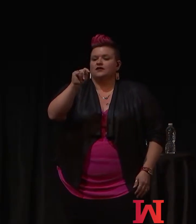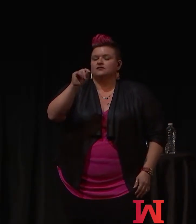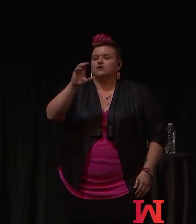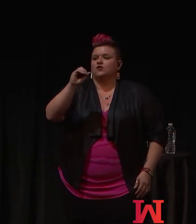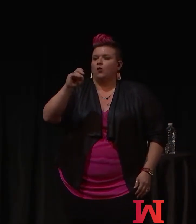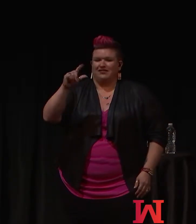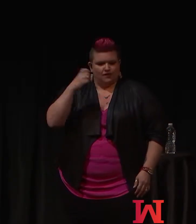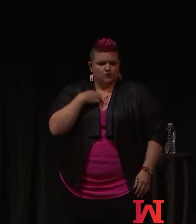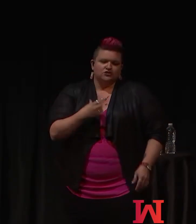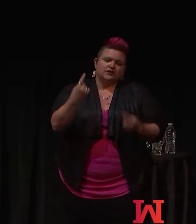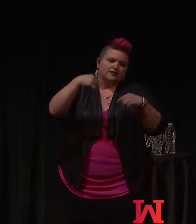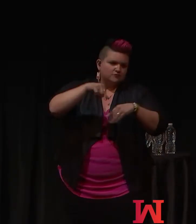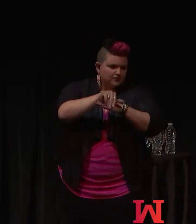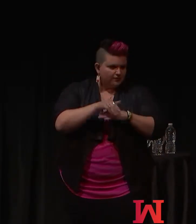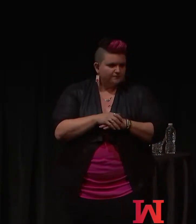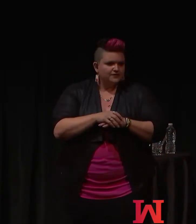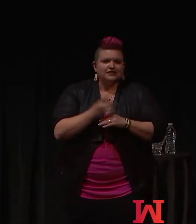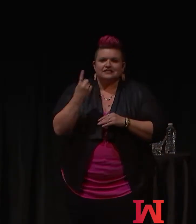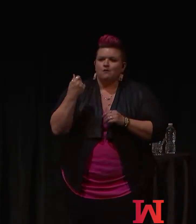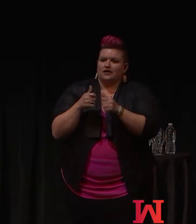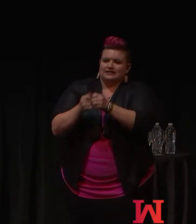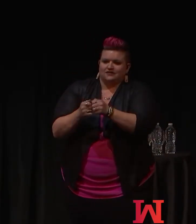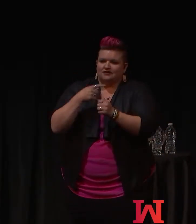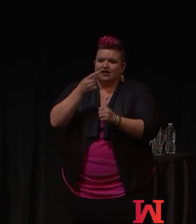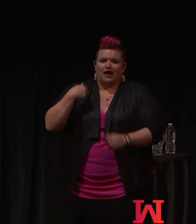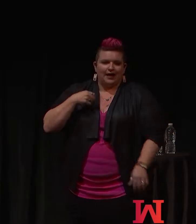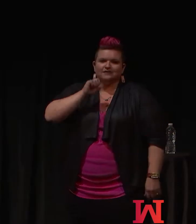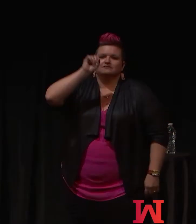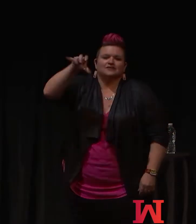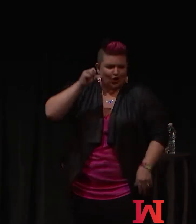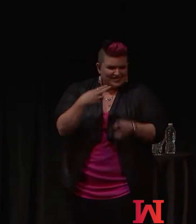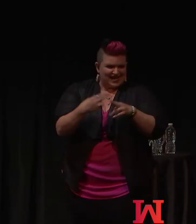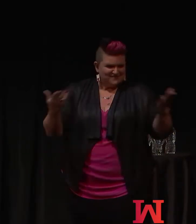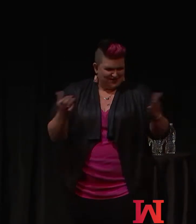I wish she could be here tonight. Someone please text her and tell her that I'm shouting her out on this stage.